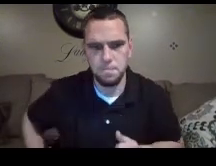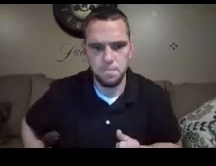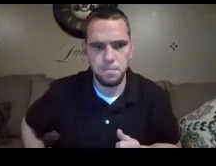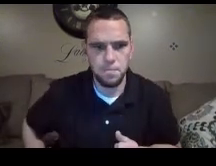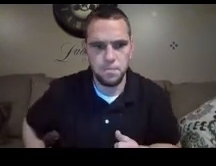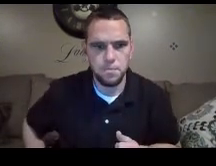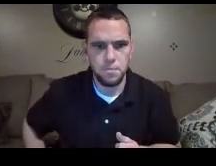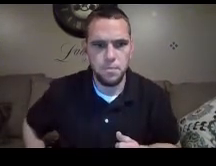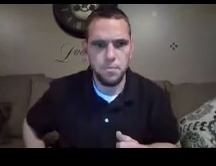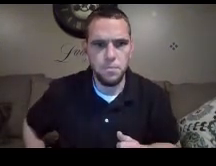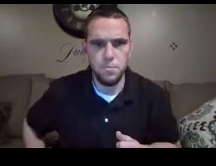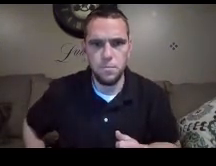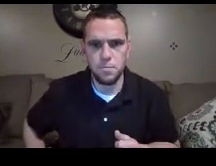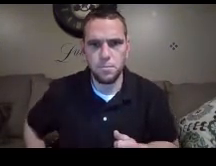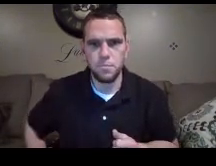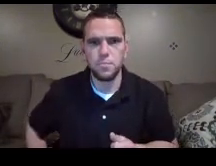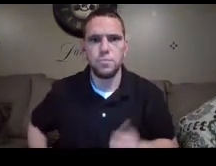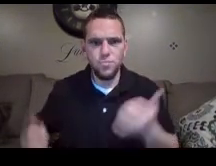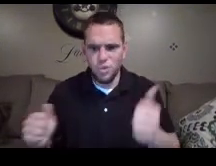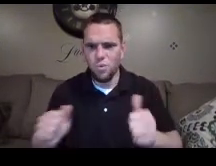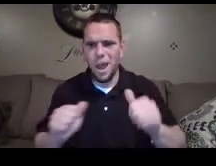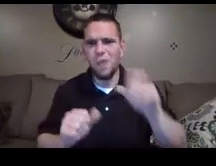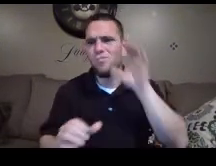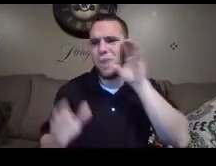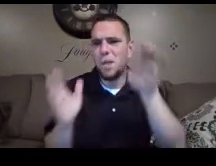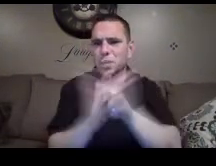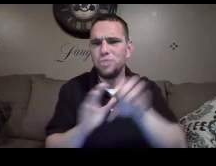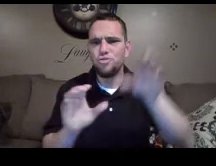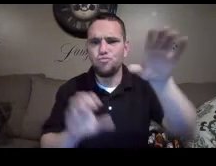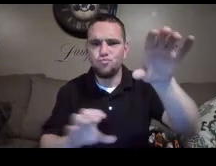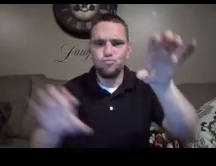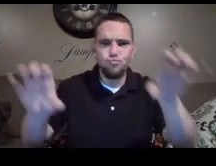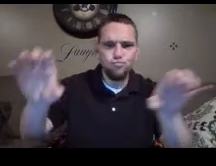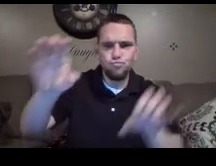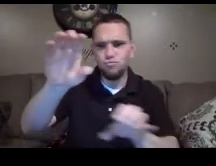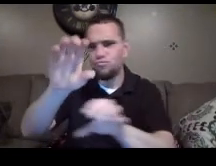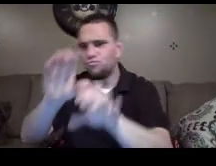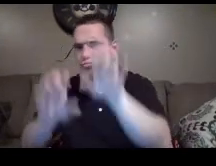So, I can move those around how I like. You know, I might want to have